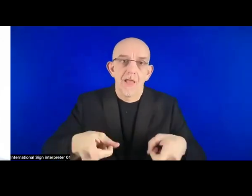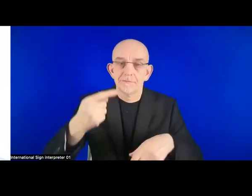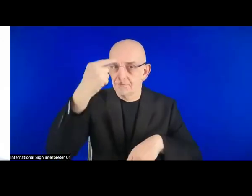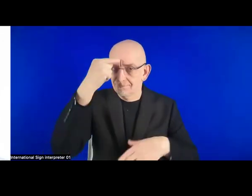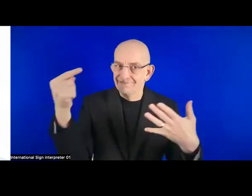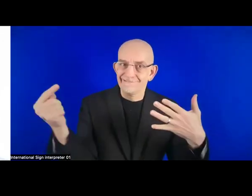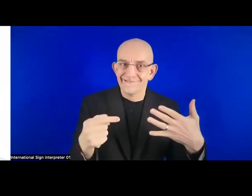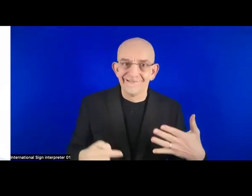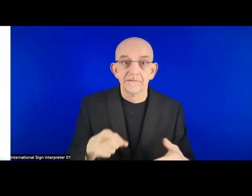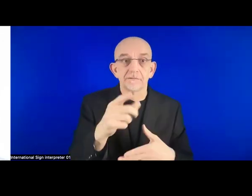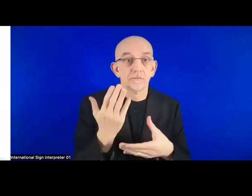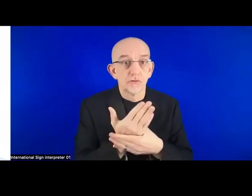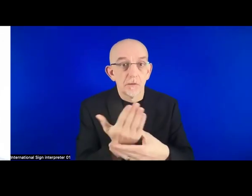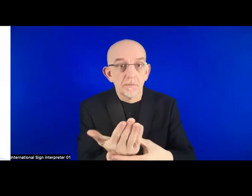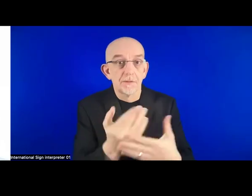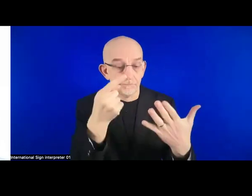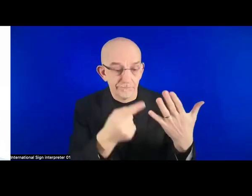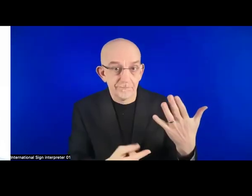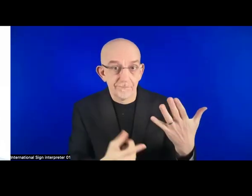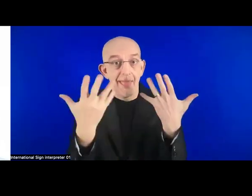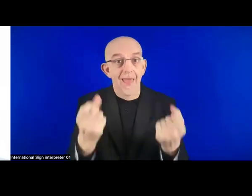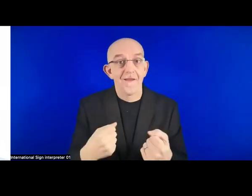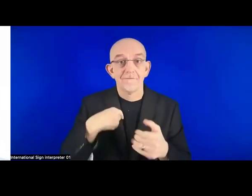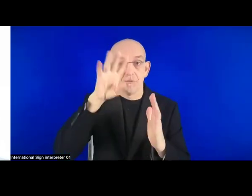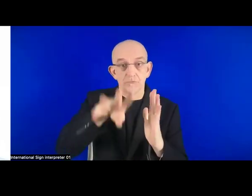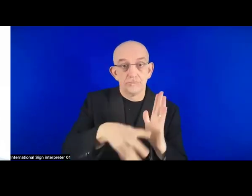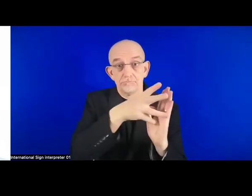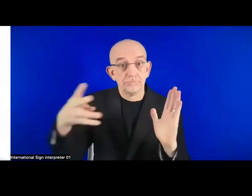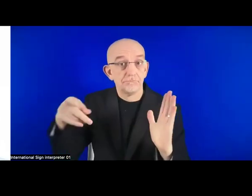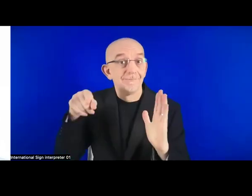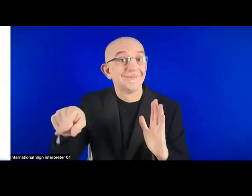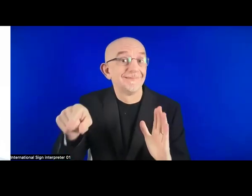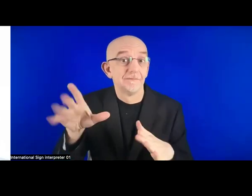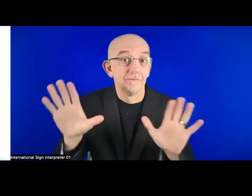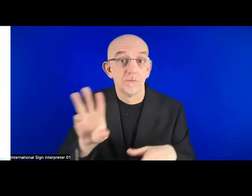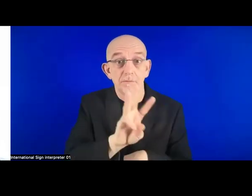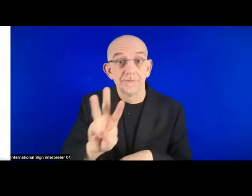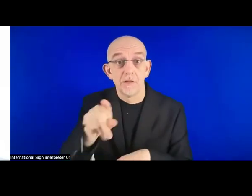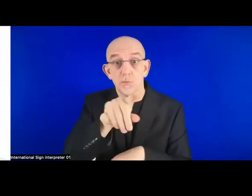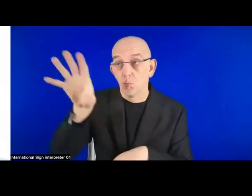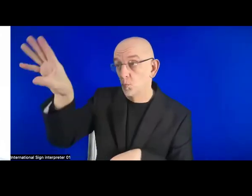on the website right now, and you can check them out. Make sure that you upload all.